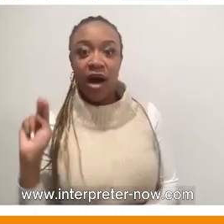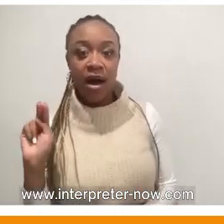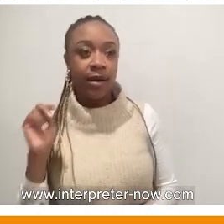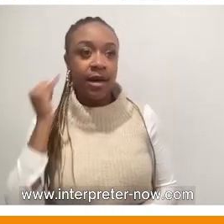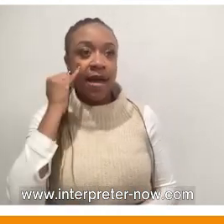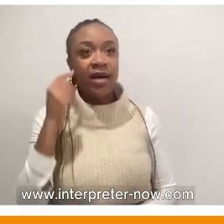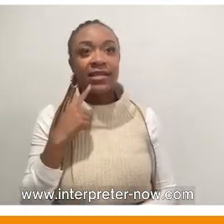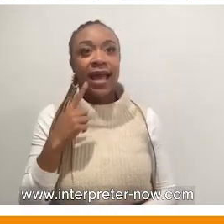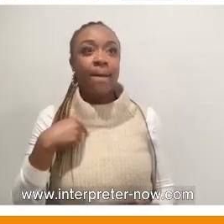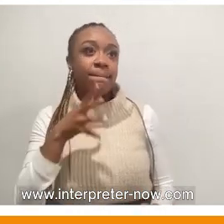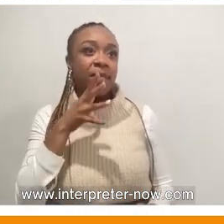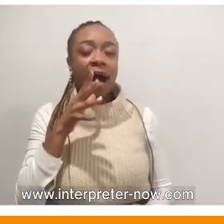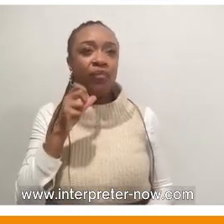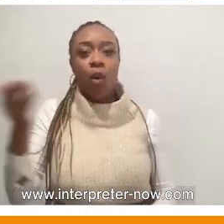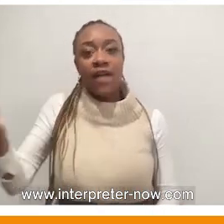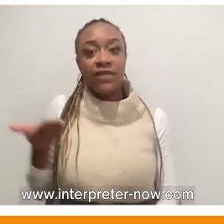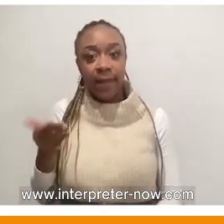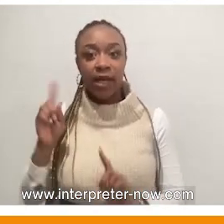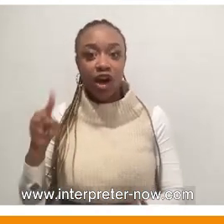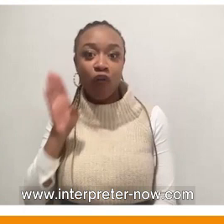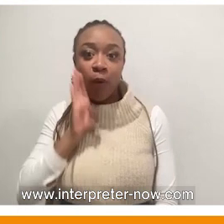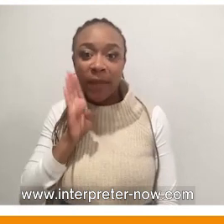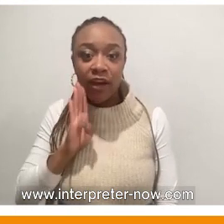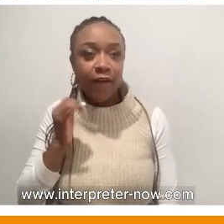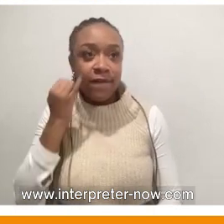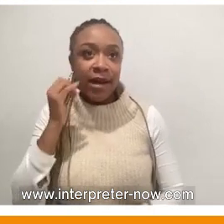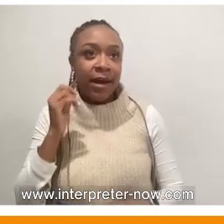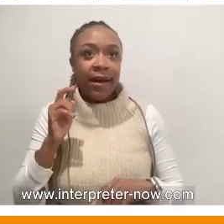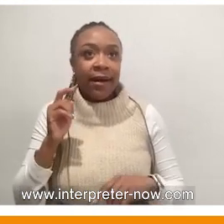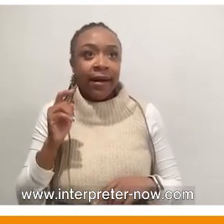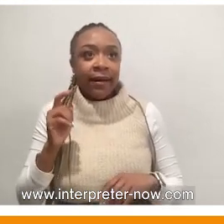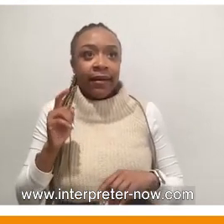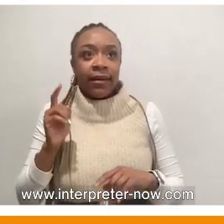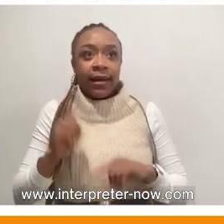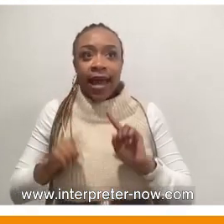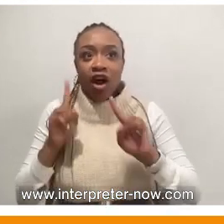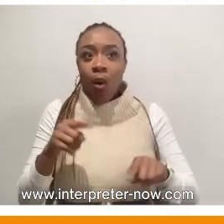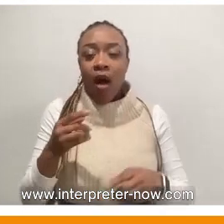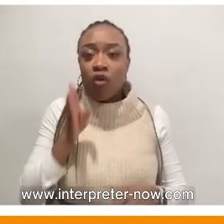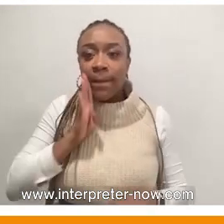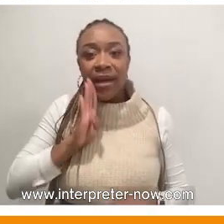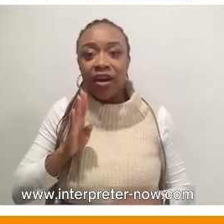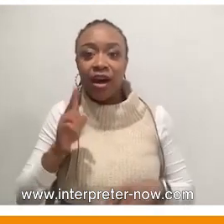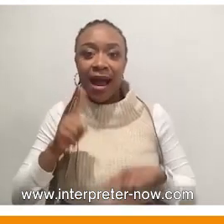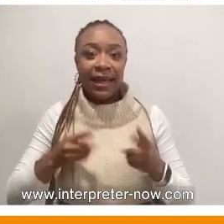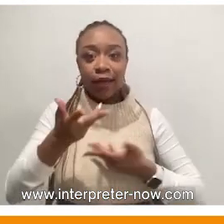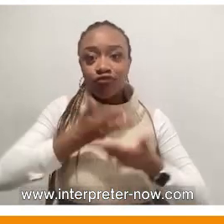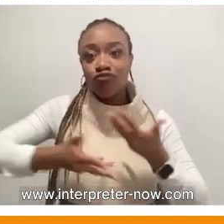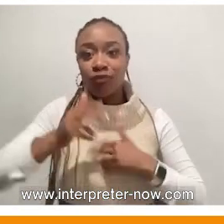If I say I'm a mom, they're not going to invite me out for that beer. If I don't get invited out for the beer, then I can't build relationships, and that's how you get promoted."